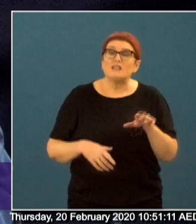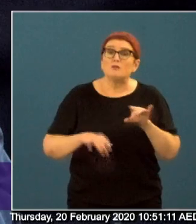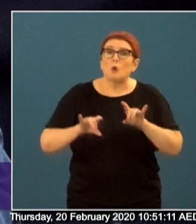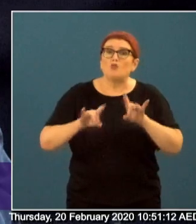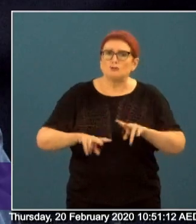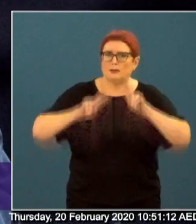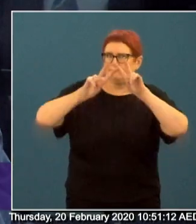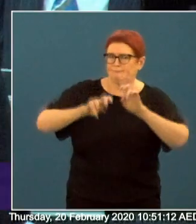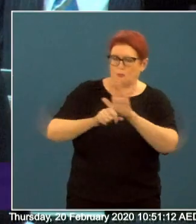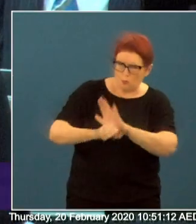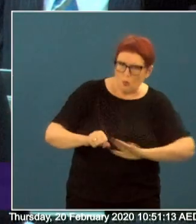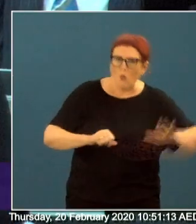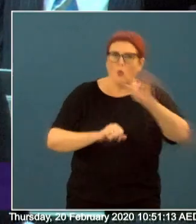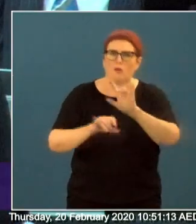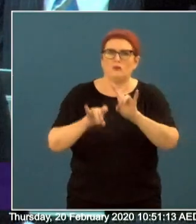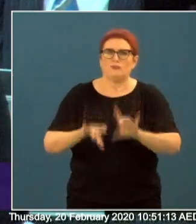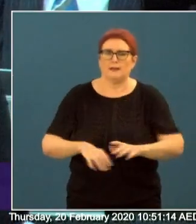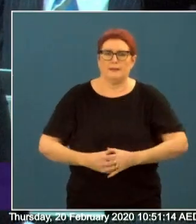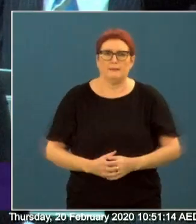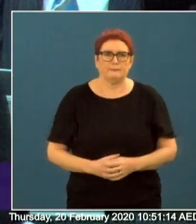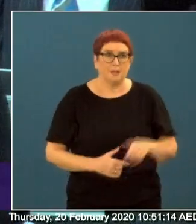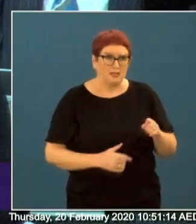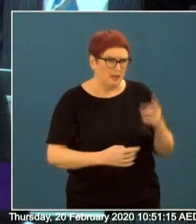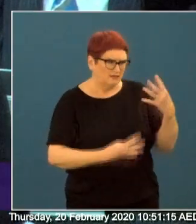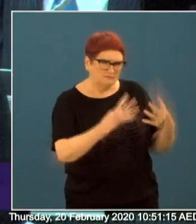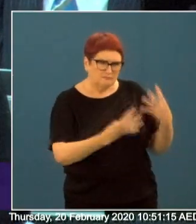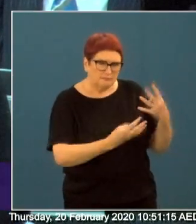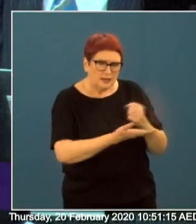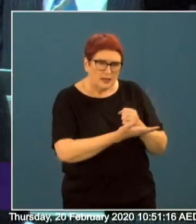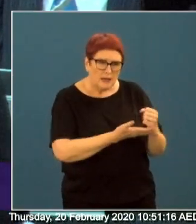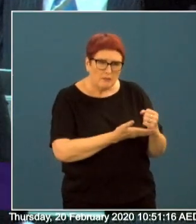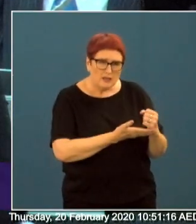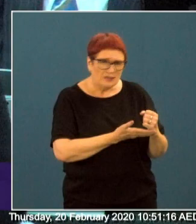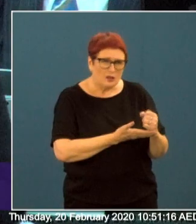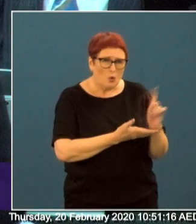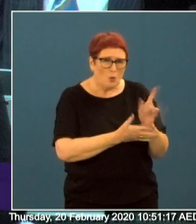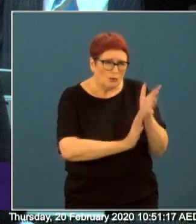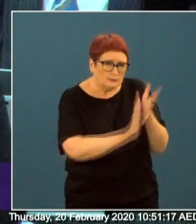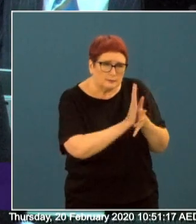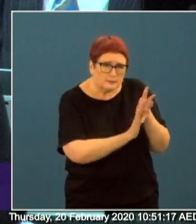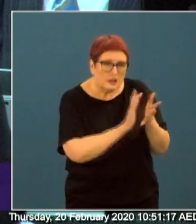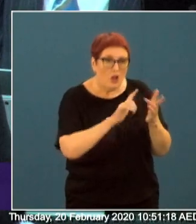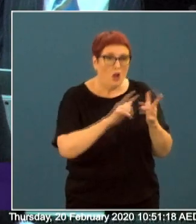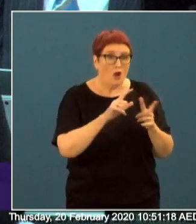And in terms of that statistical work, is there a particular definition that is used